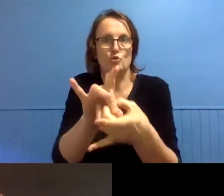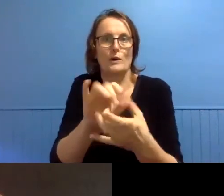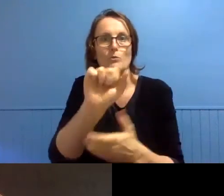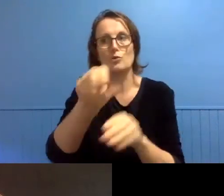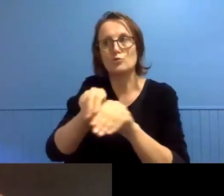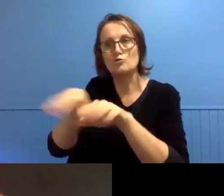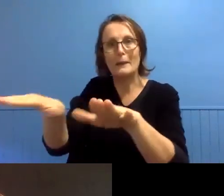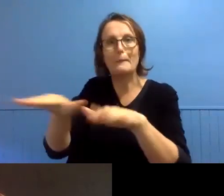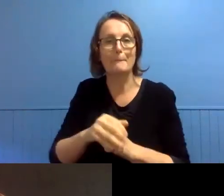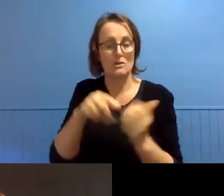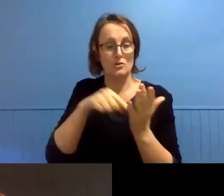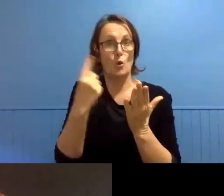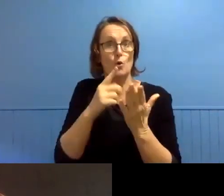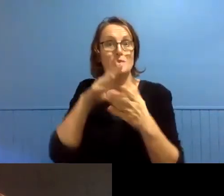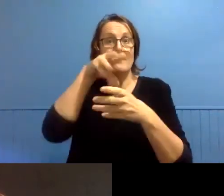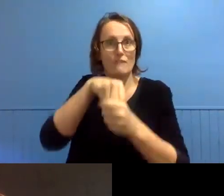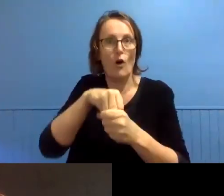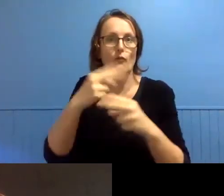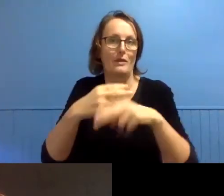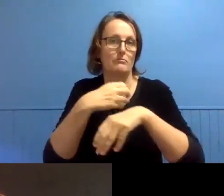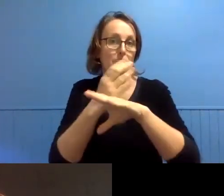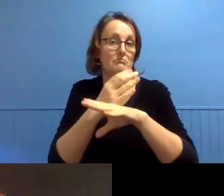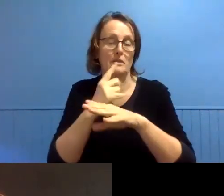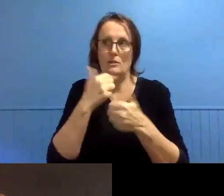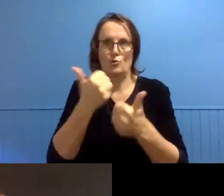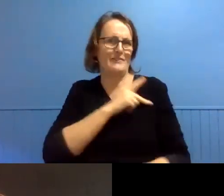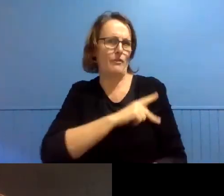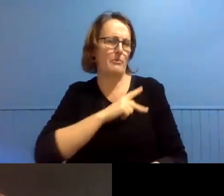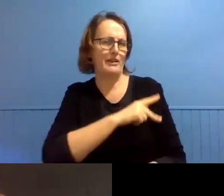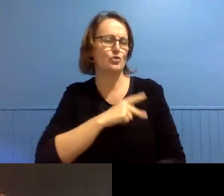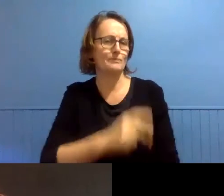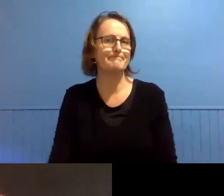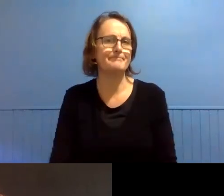the right time. That's a really great way to do it and a really professional way of doing it as well. Definitely check out Wire